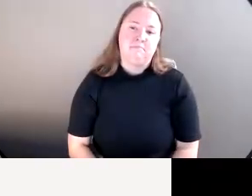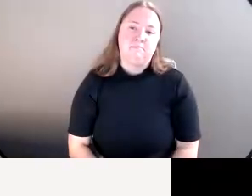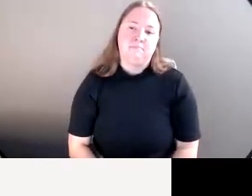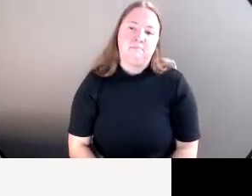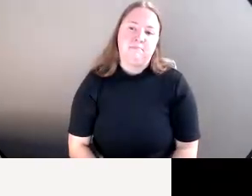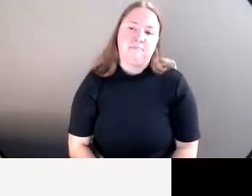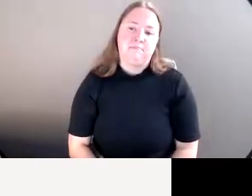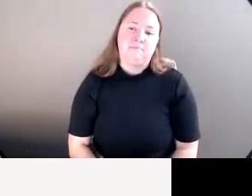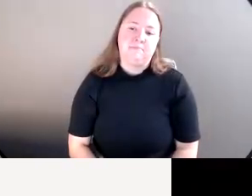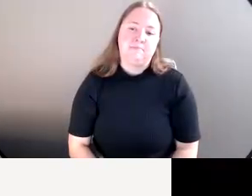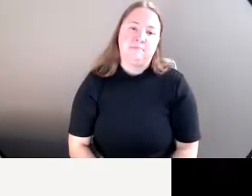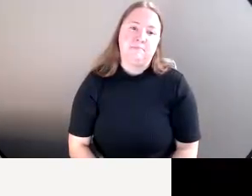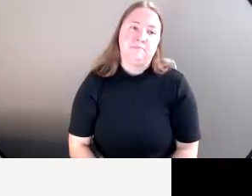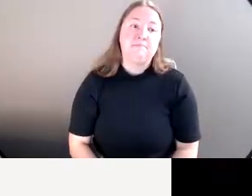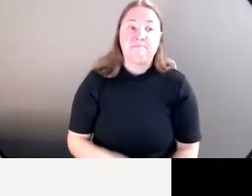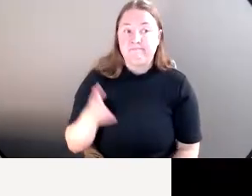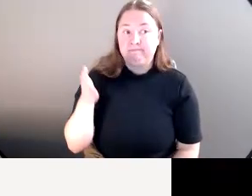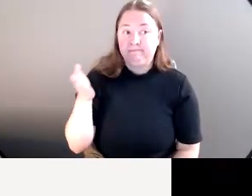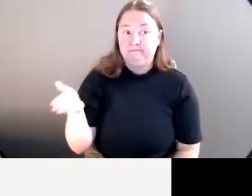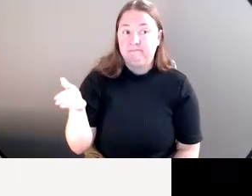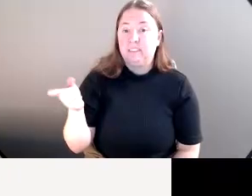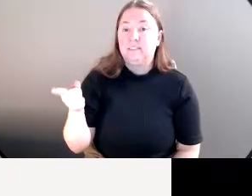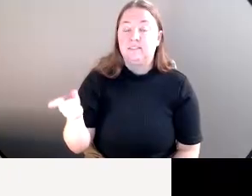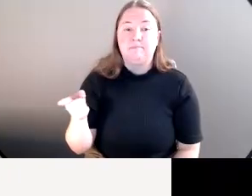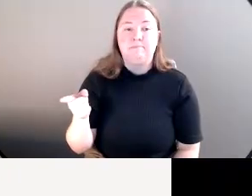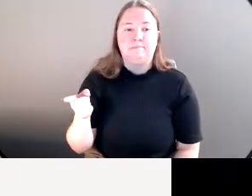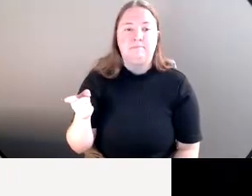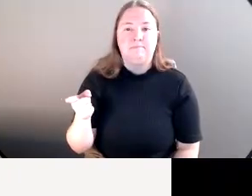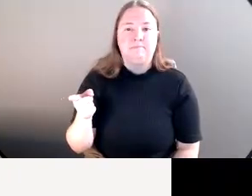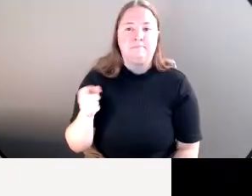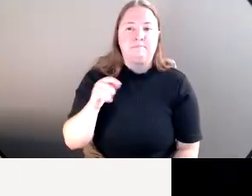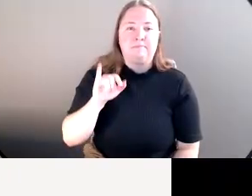All right. So this here is Instructure’s